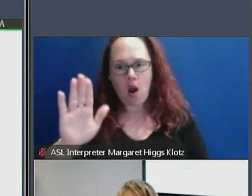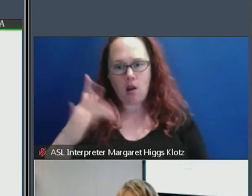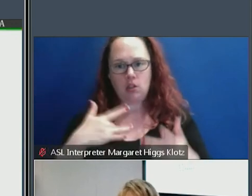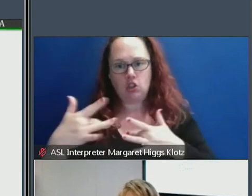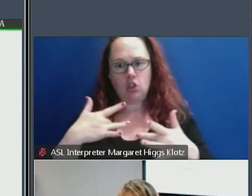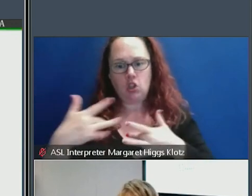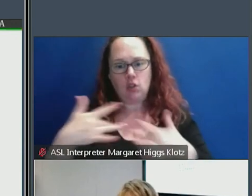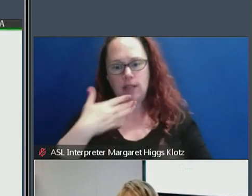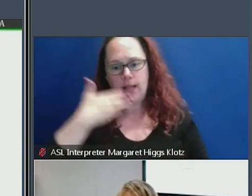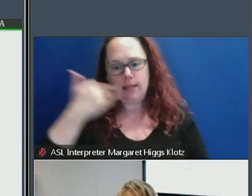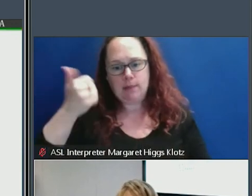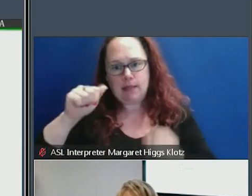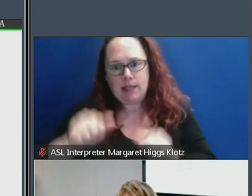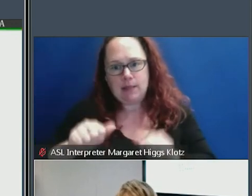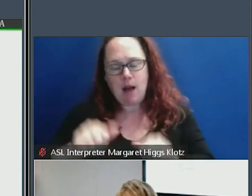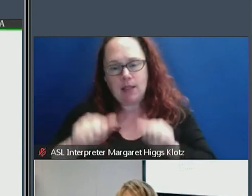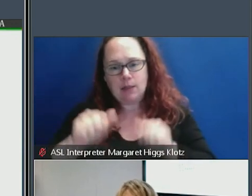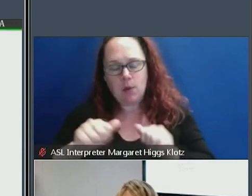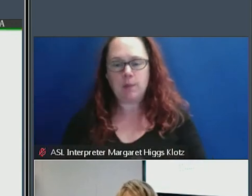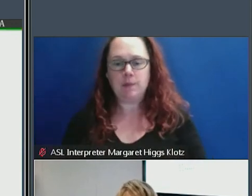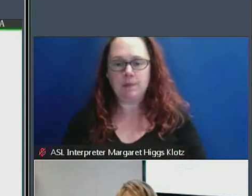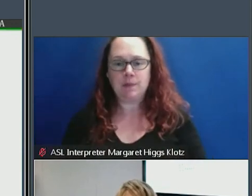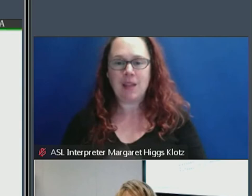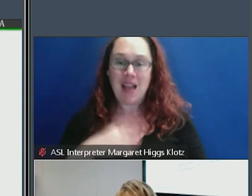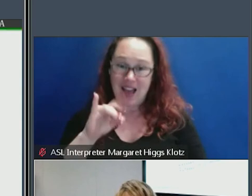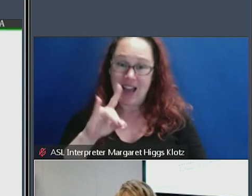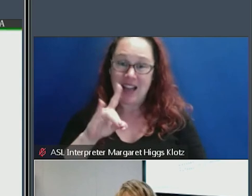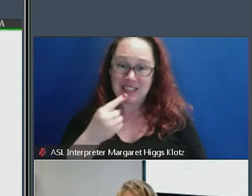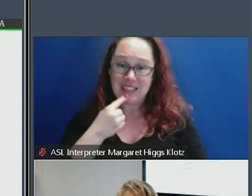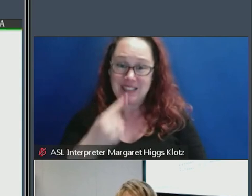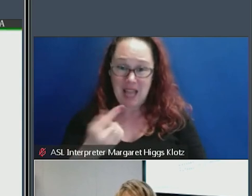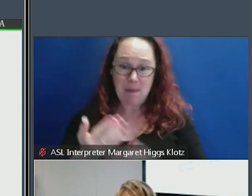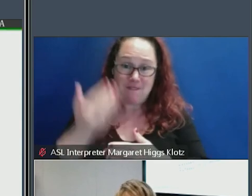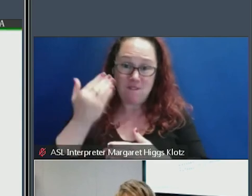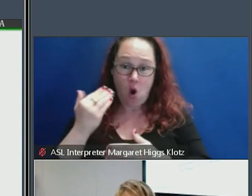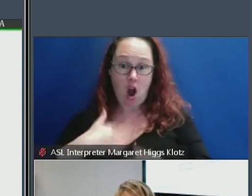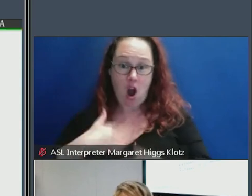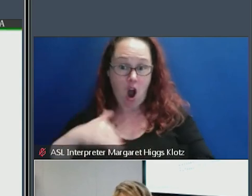As I said, in the beginning, our comments are advisory, but we do have a role to play here.